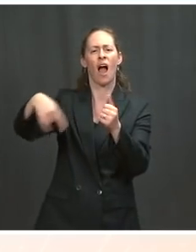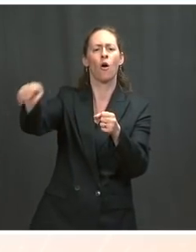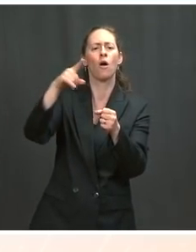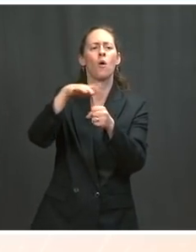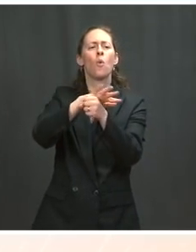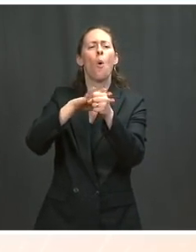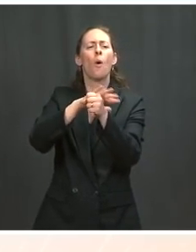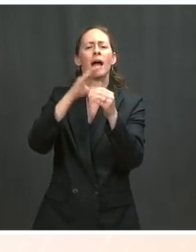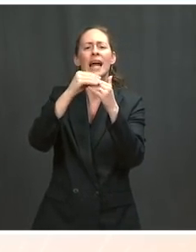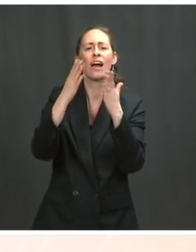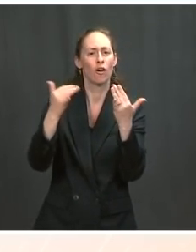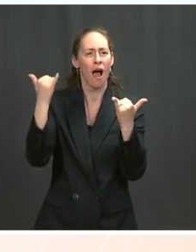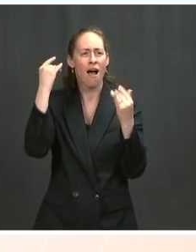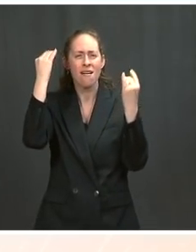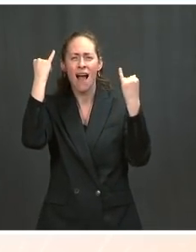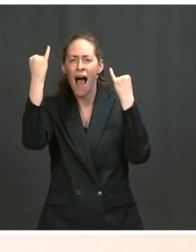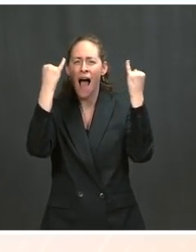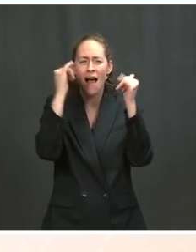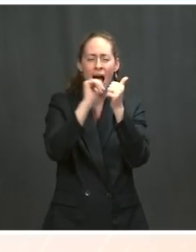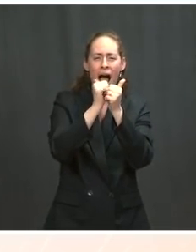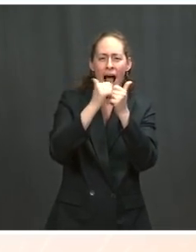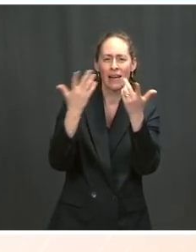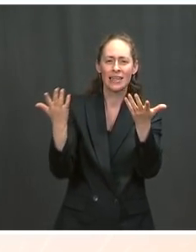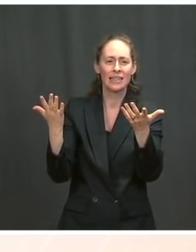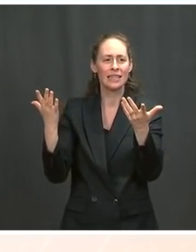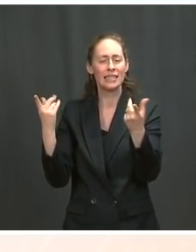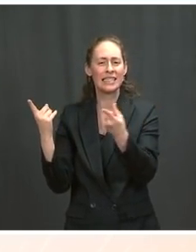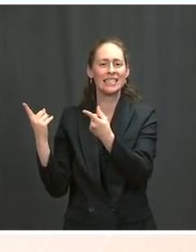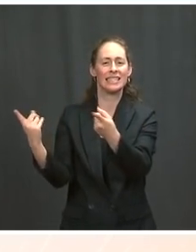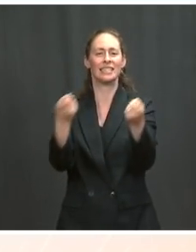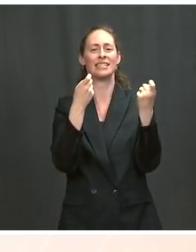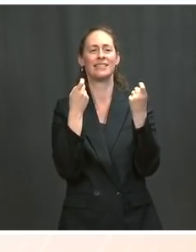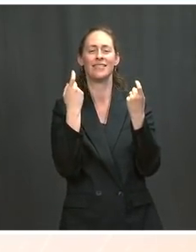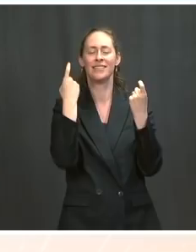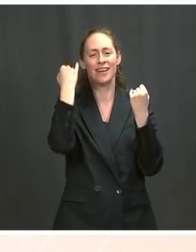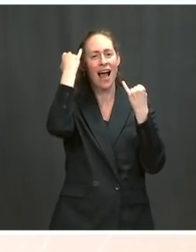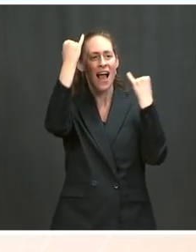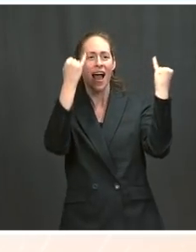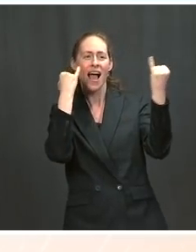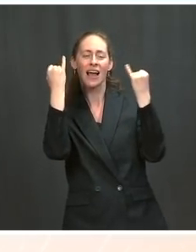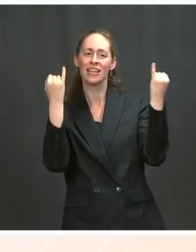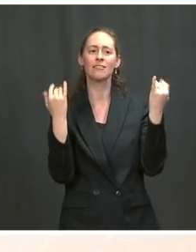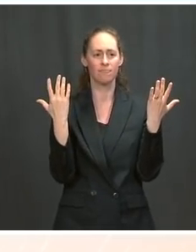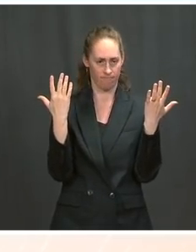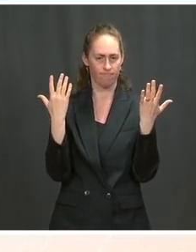to getting more shots in arms. Treasury has -- the Department of Treasury has comprehensive guidelines,